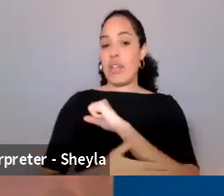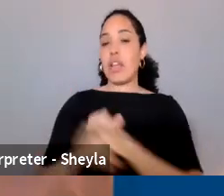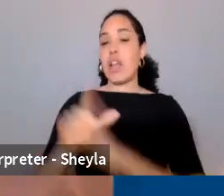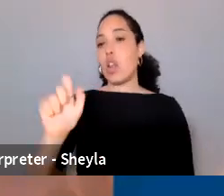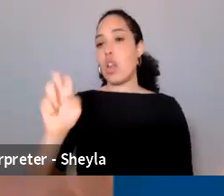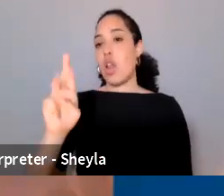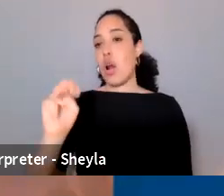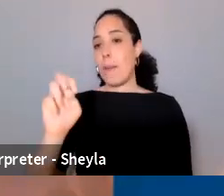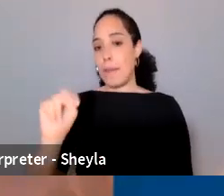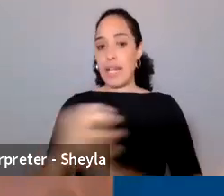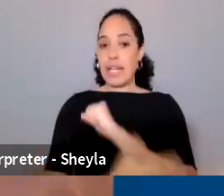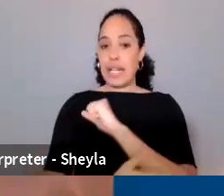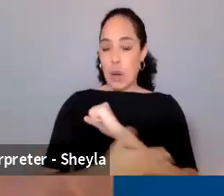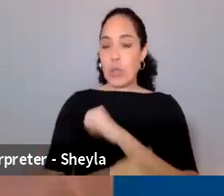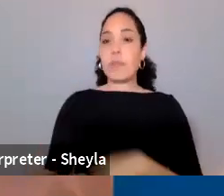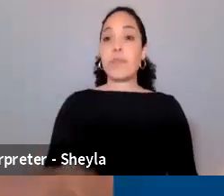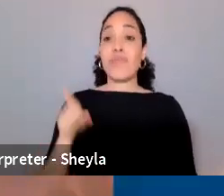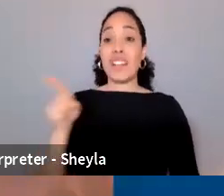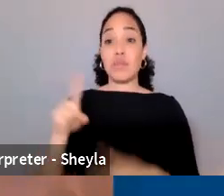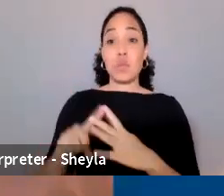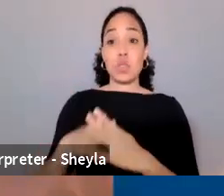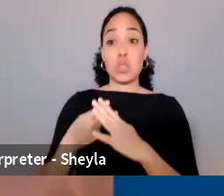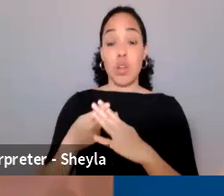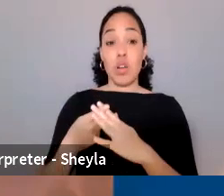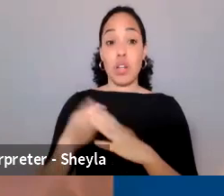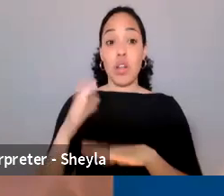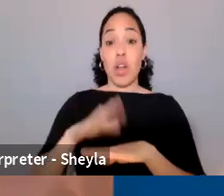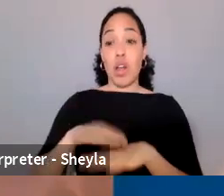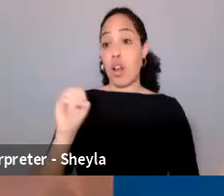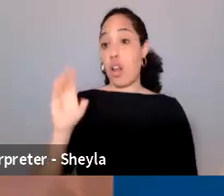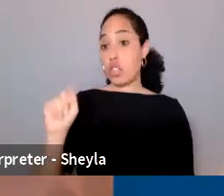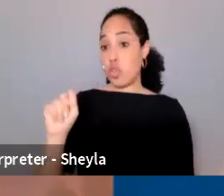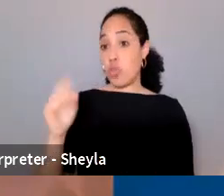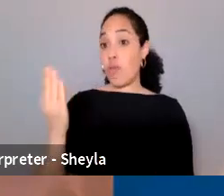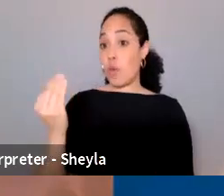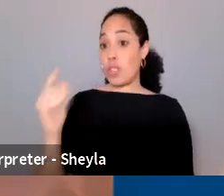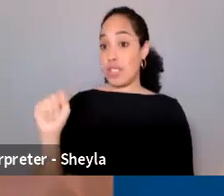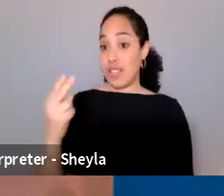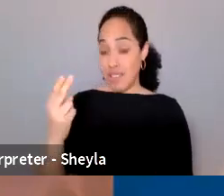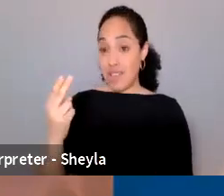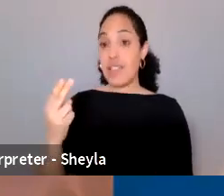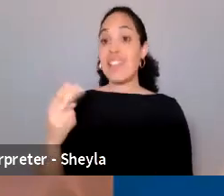East Troublesome fire started um on October 14th and was fully contained on November 30th